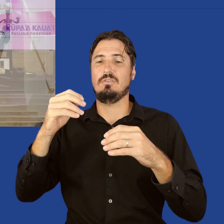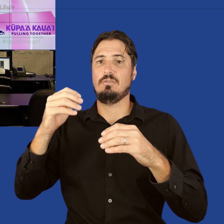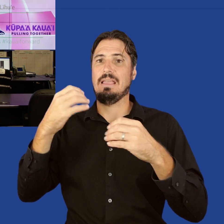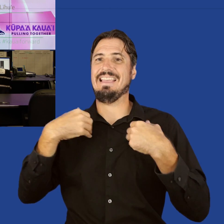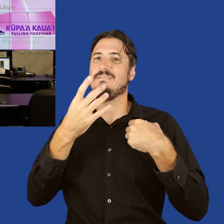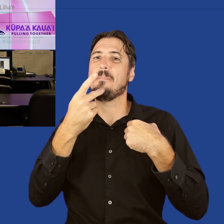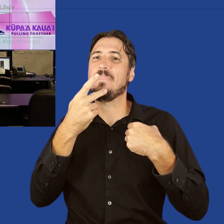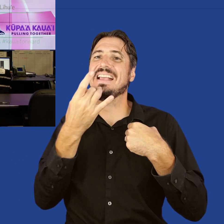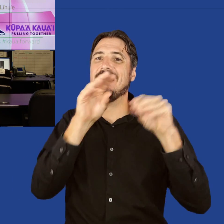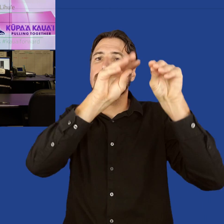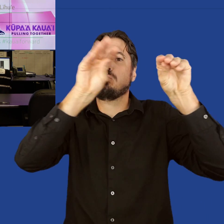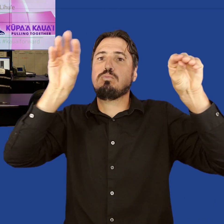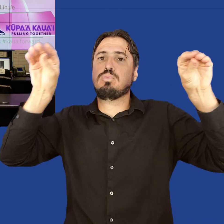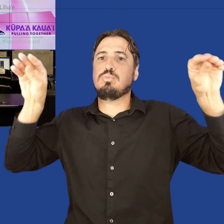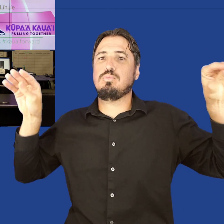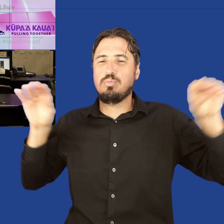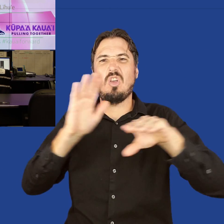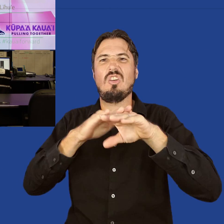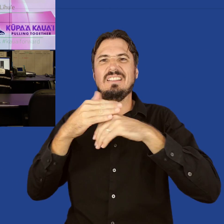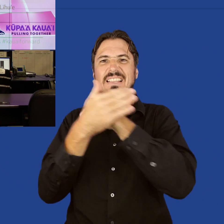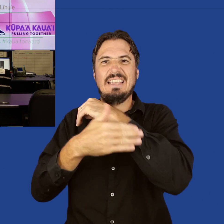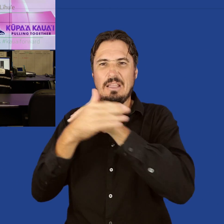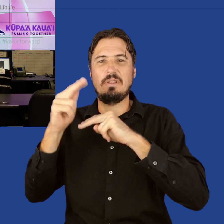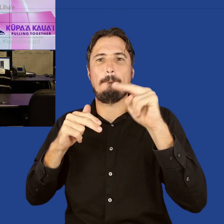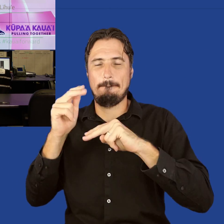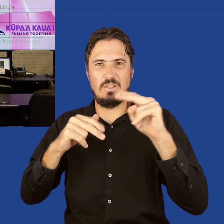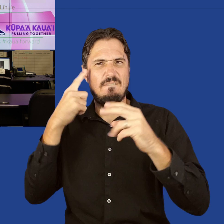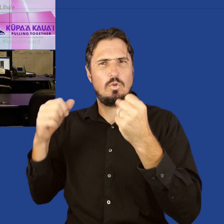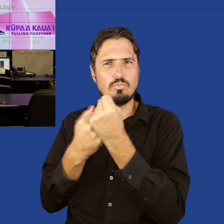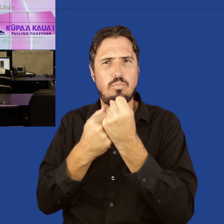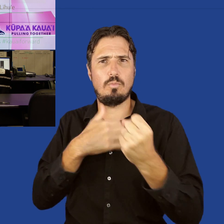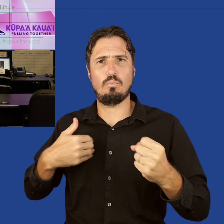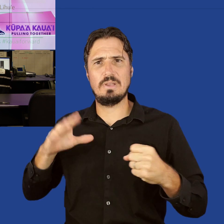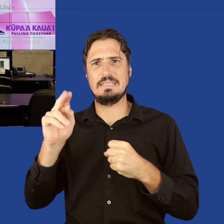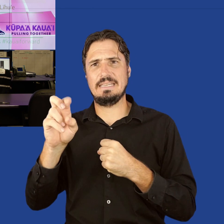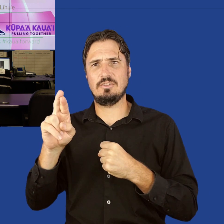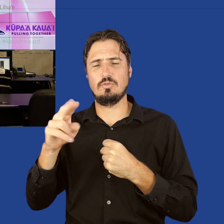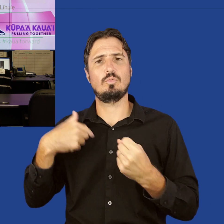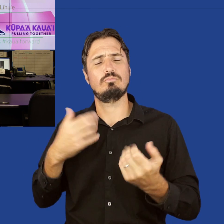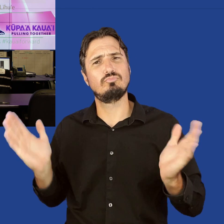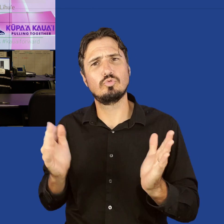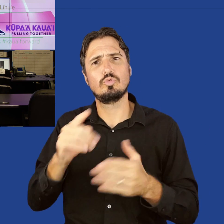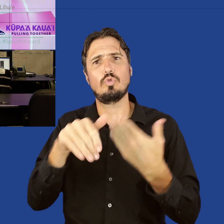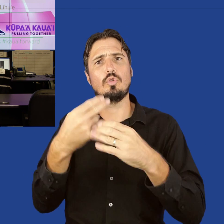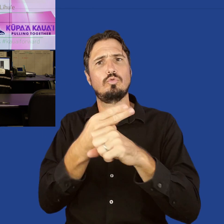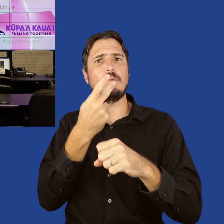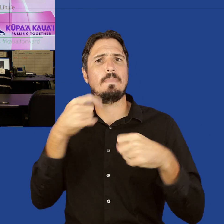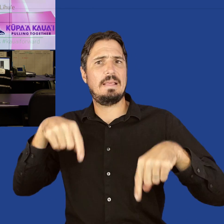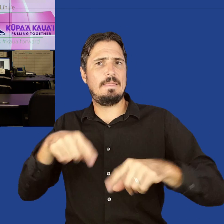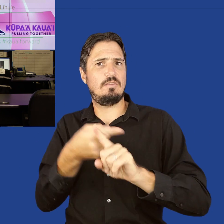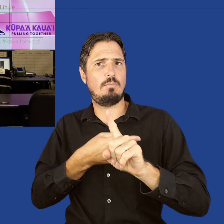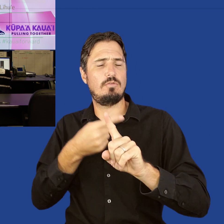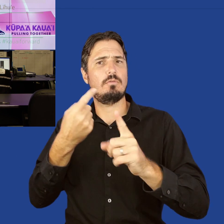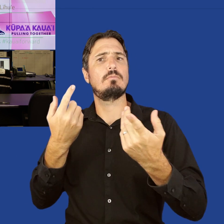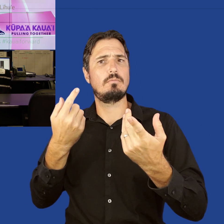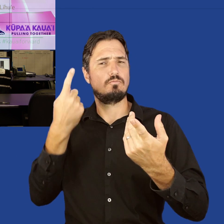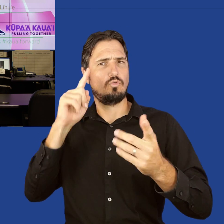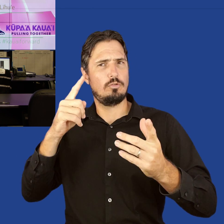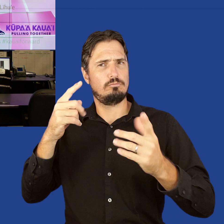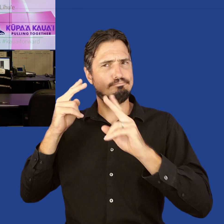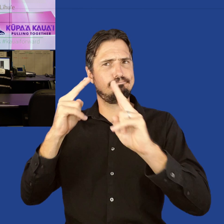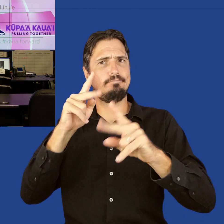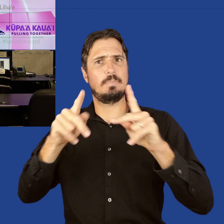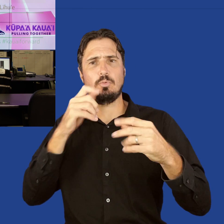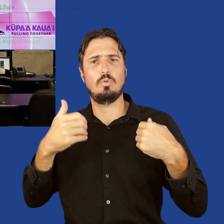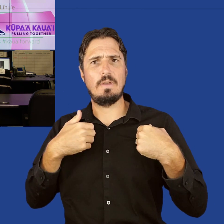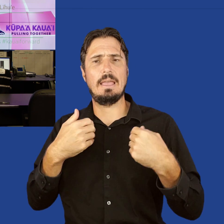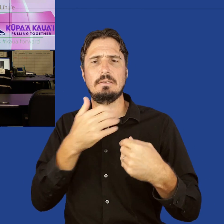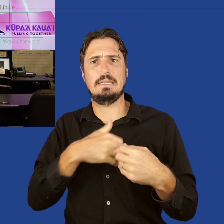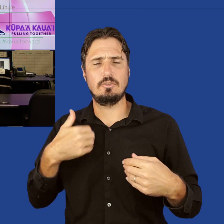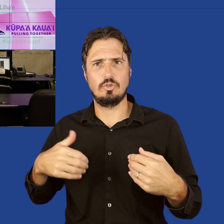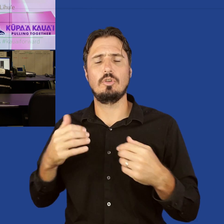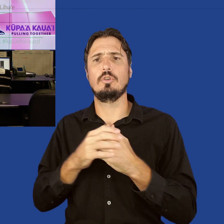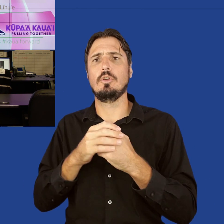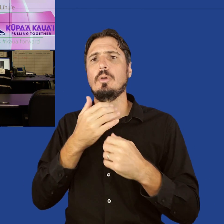Residents are encouraged to wear pink this month, in support of those with breast cancer and to remind women of the importance of early detection. That includes regular mammograms